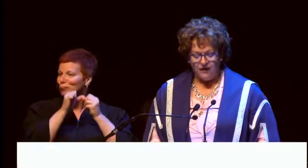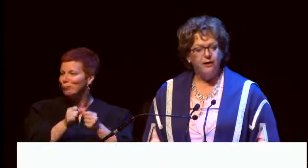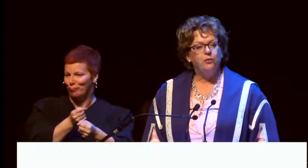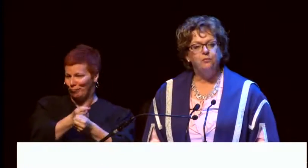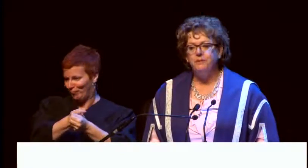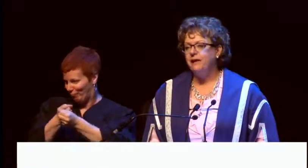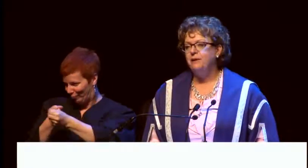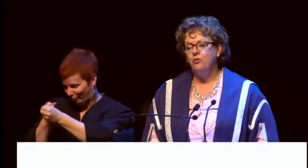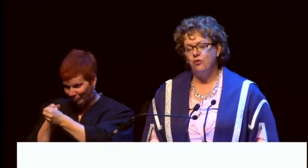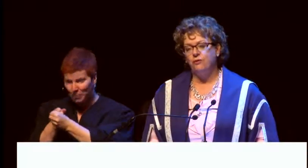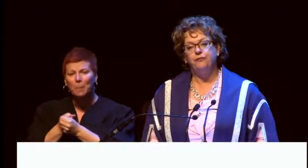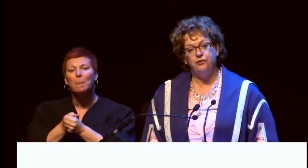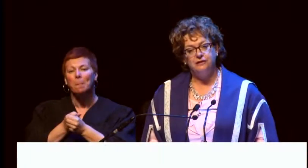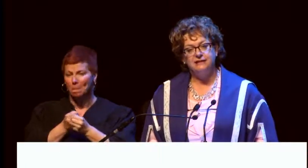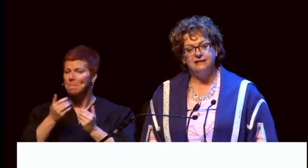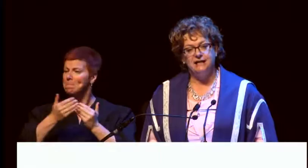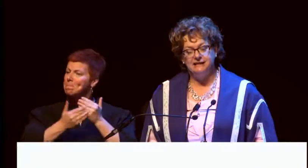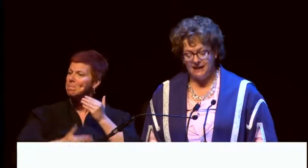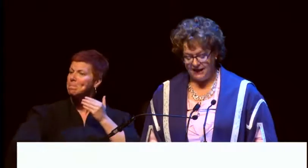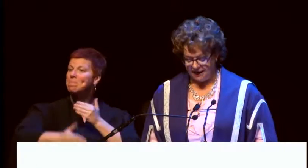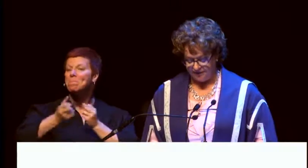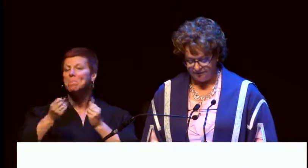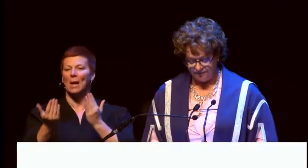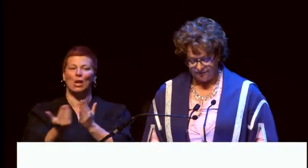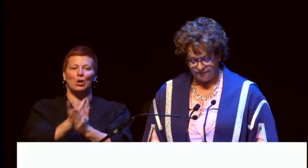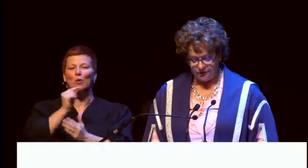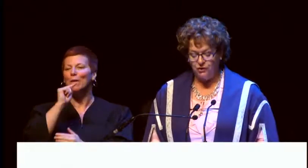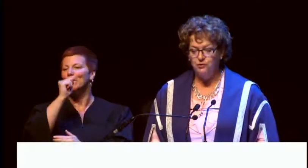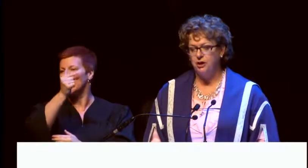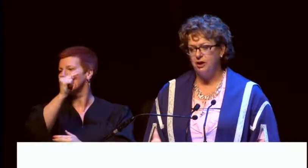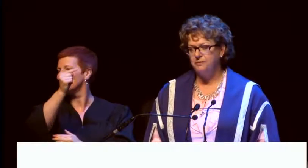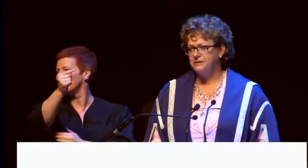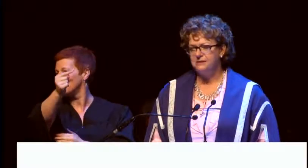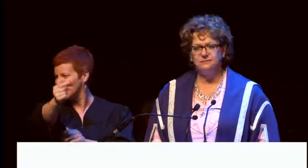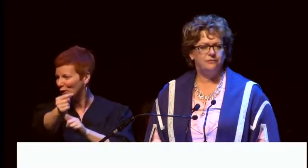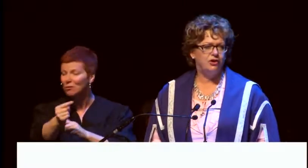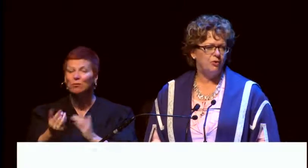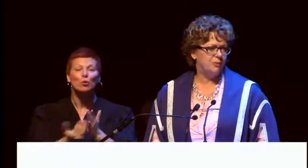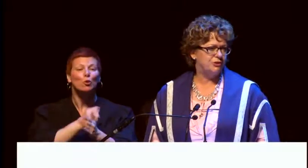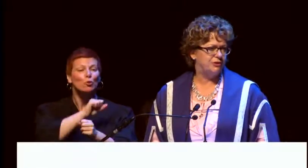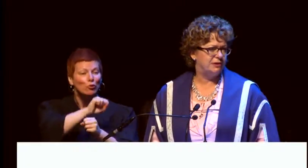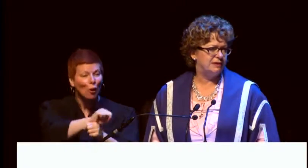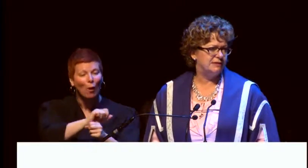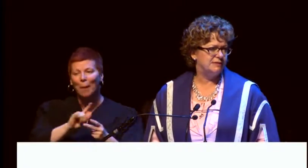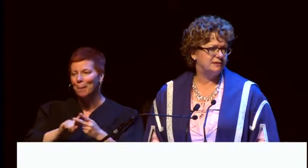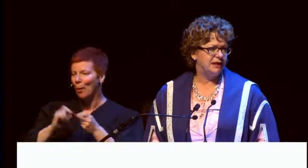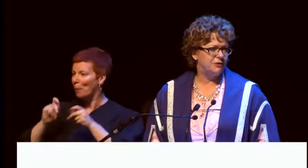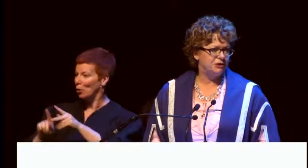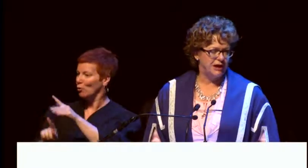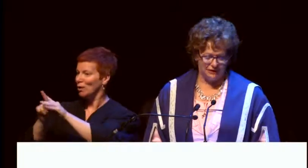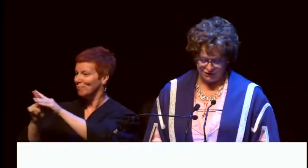THERE WILL BE MANY MORE FIRST DAYS AHEAD -- NEW JOBS, NEW OPPORTUNITIES AND NEW CHALLENGES.